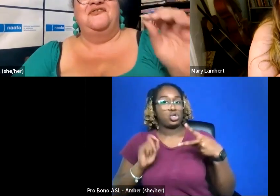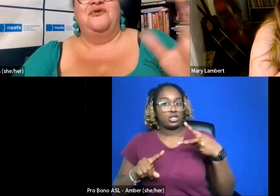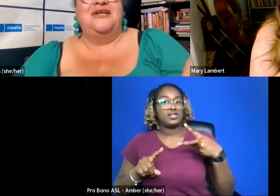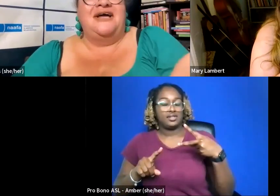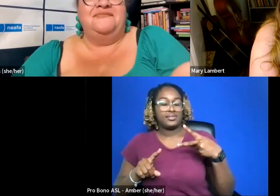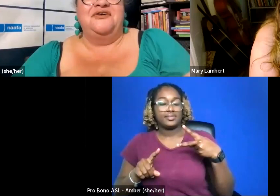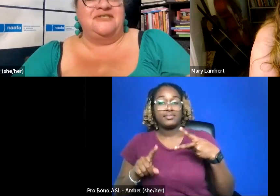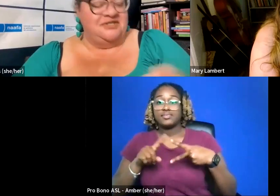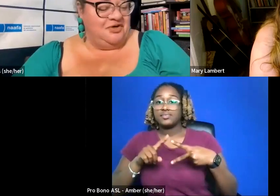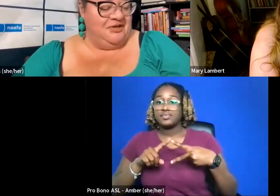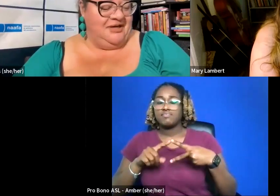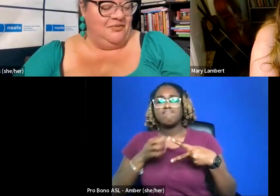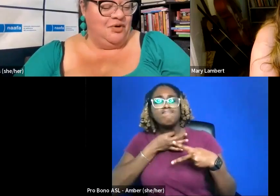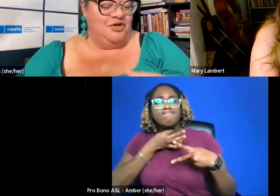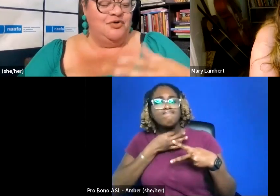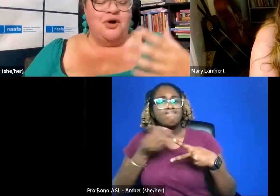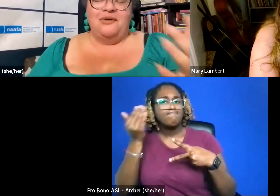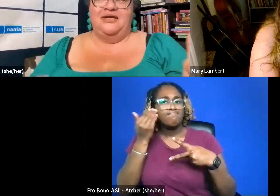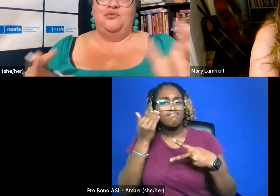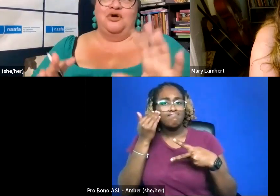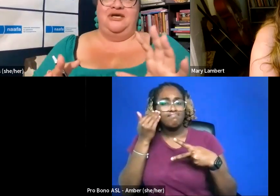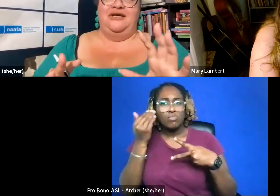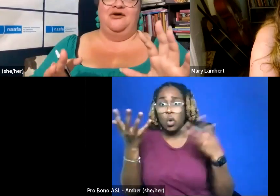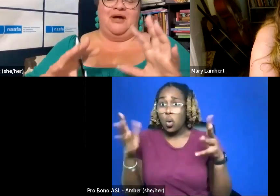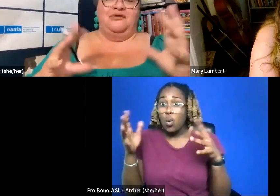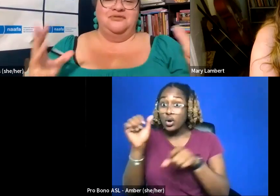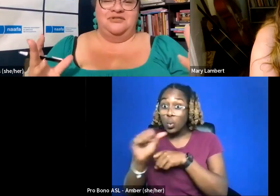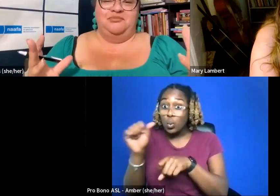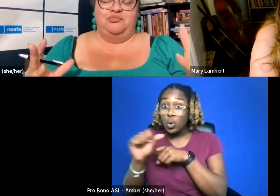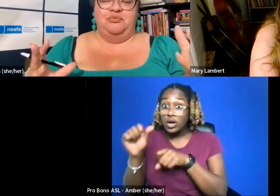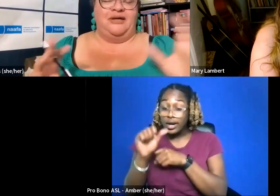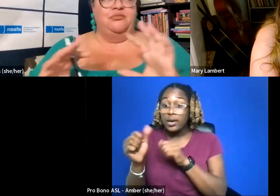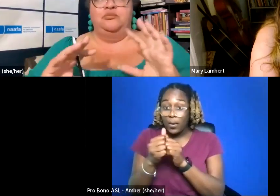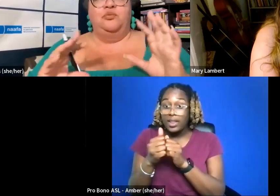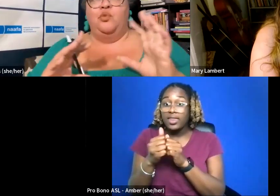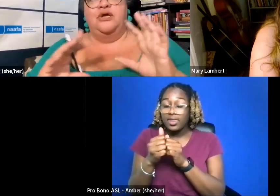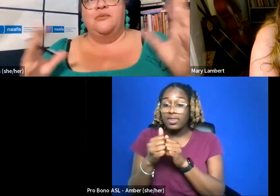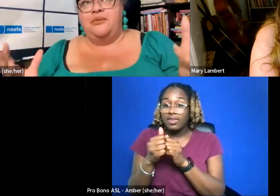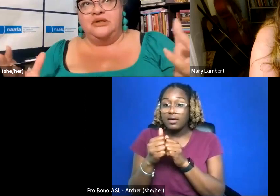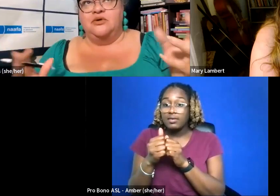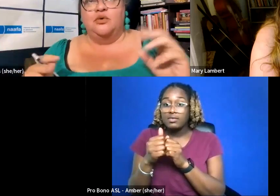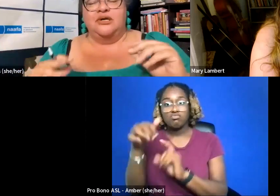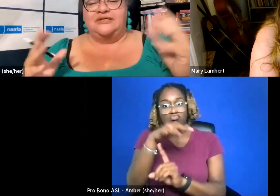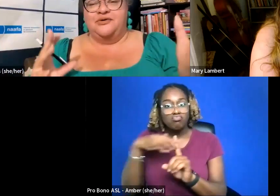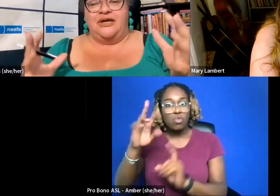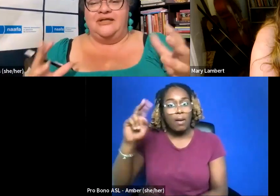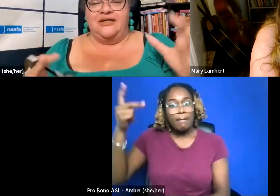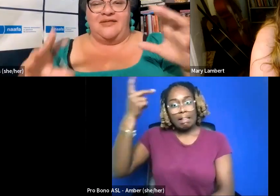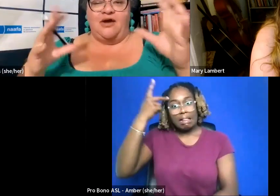One, I'm curious to know, like, were you already working around the like working around political organizing or anything like that